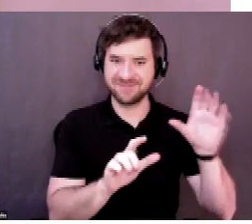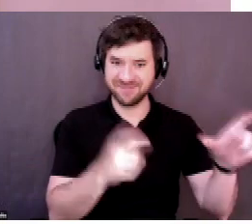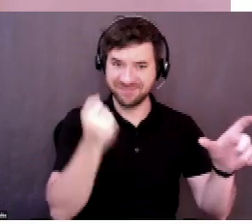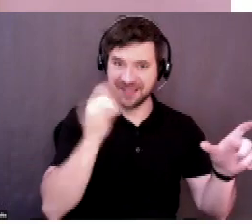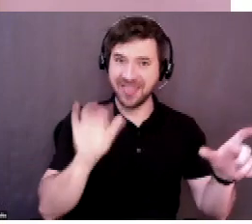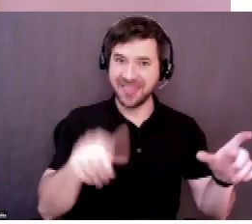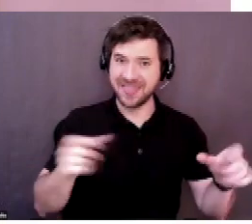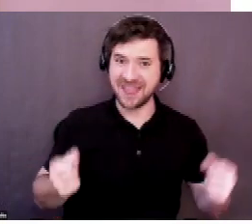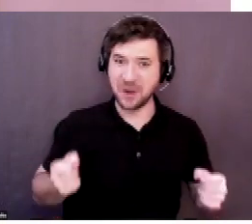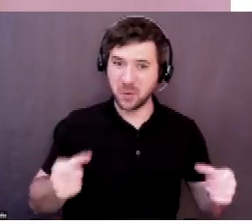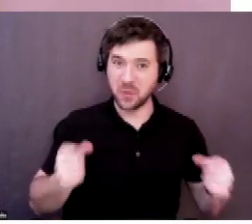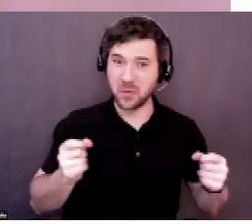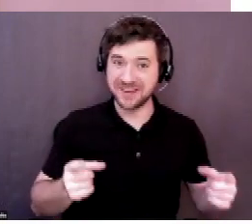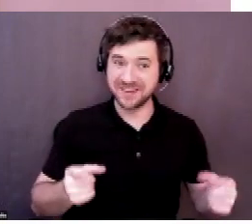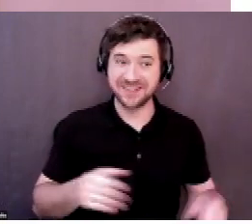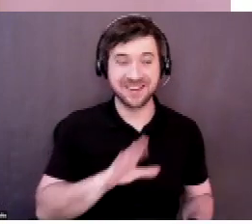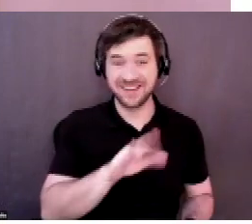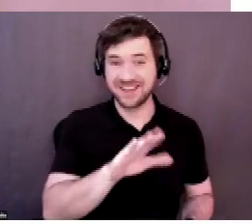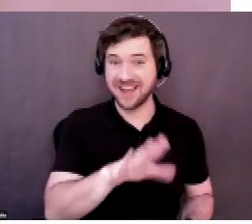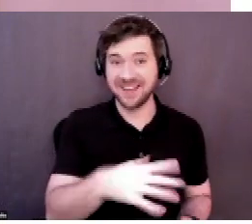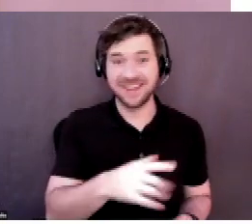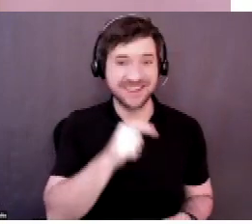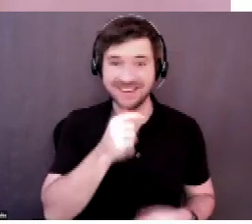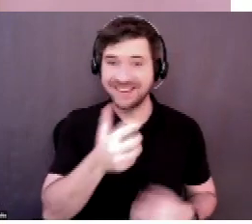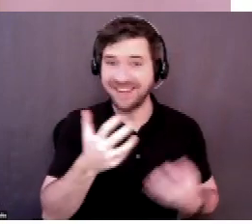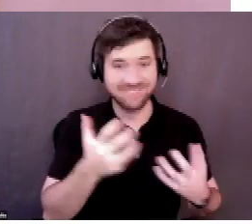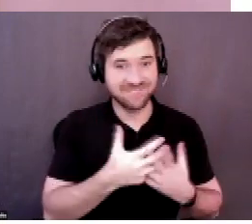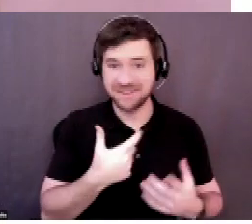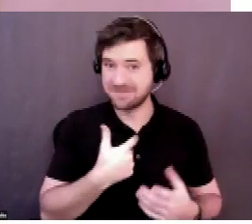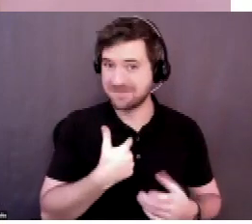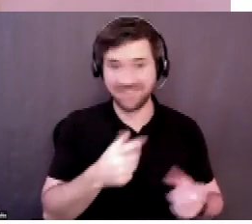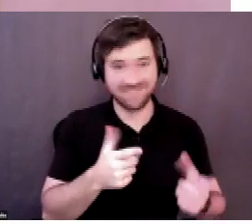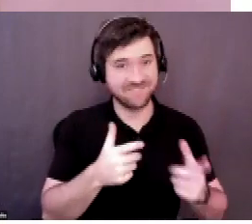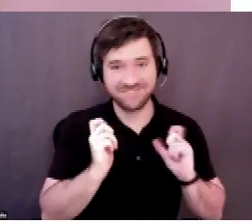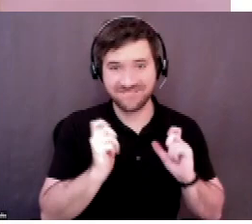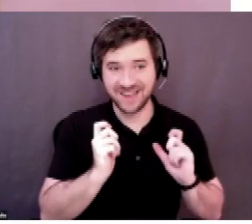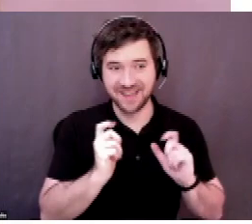that I grew out of very quickly. And you can tell from that picture,